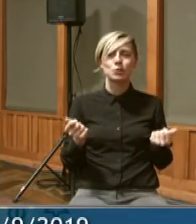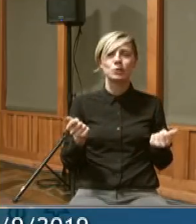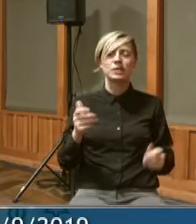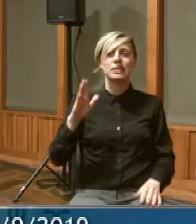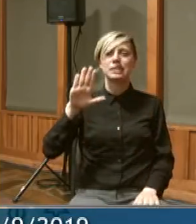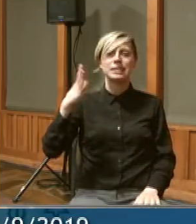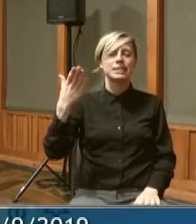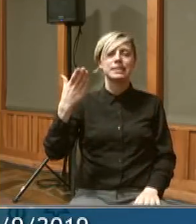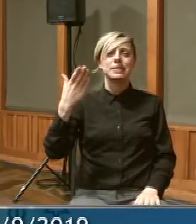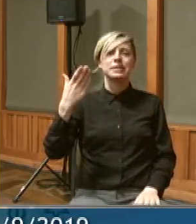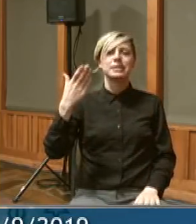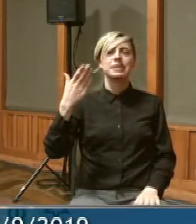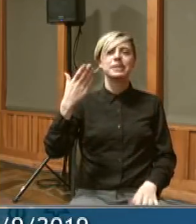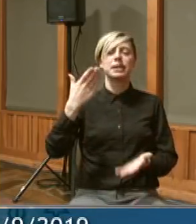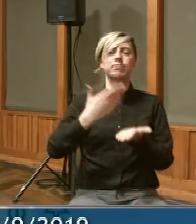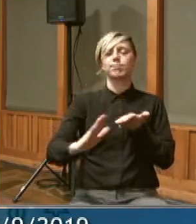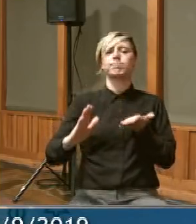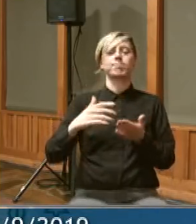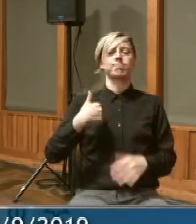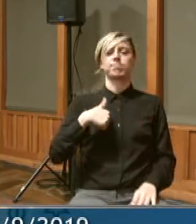WE HAVE CALLED, E-MAILED, SENT LETTERS, WE HAVE OFFERED MANY